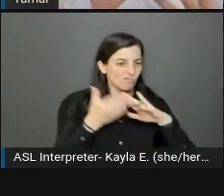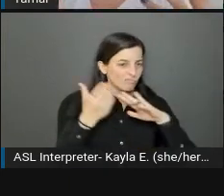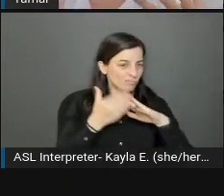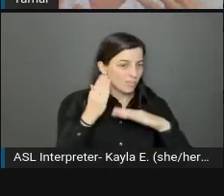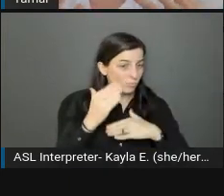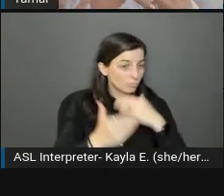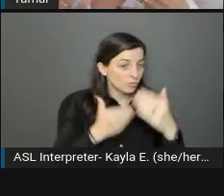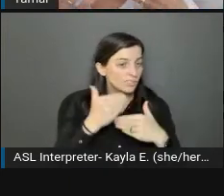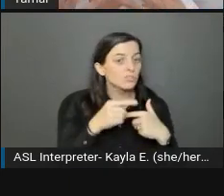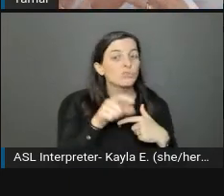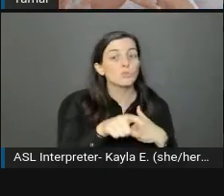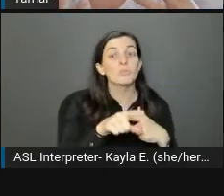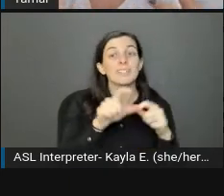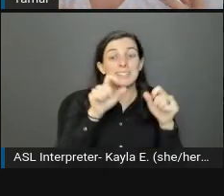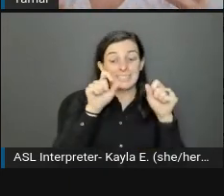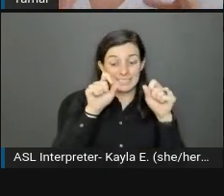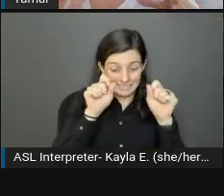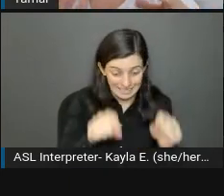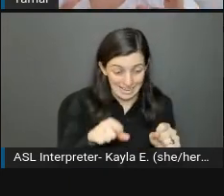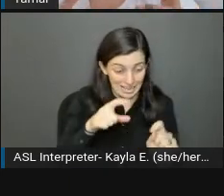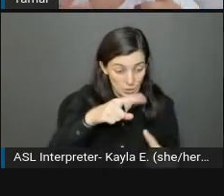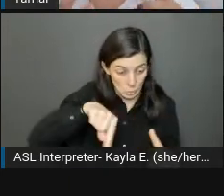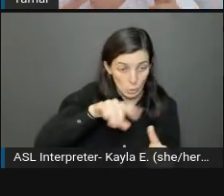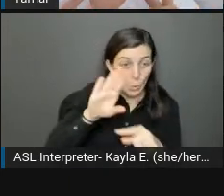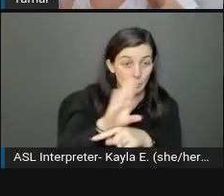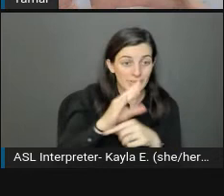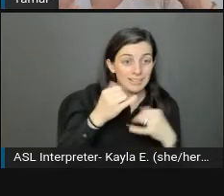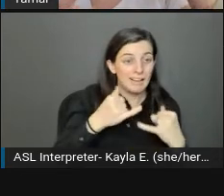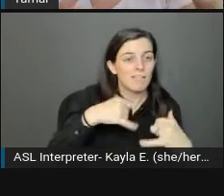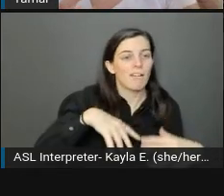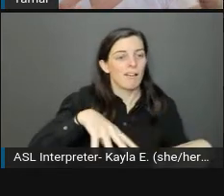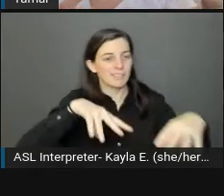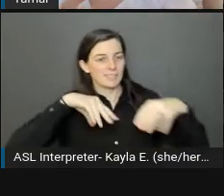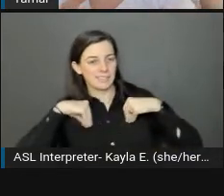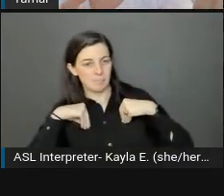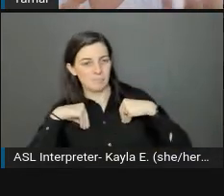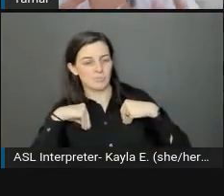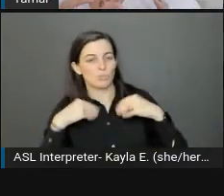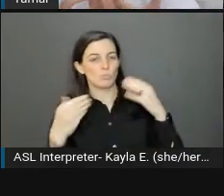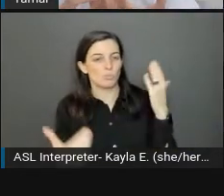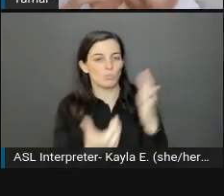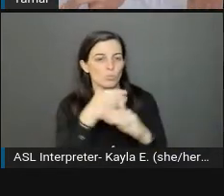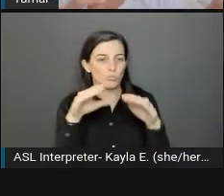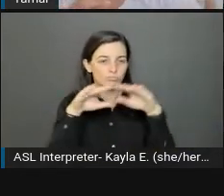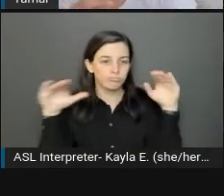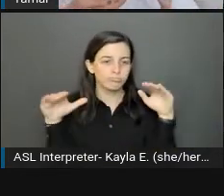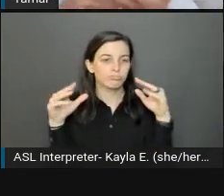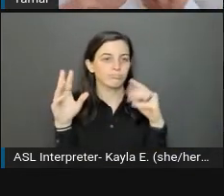can accept a platform that can leverage the existing tests